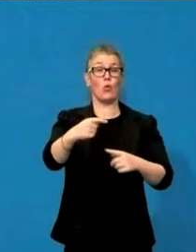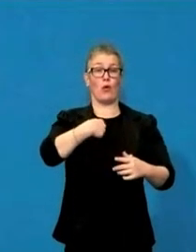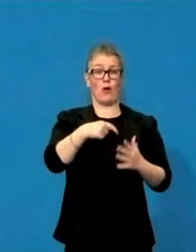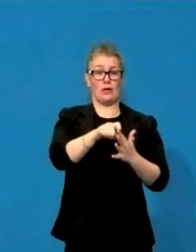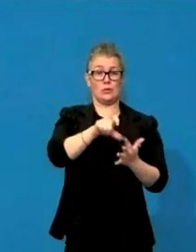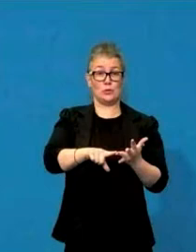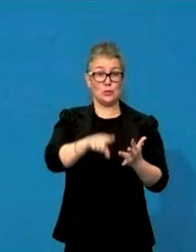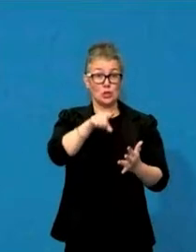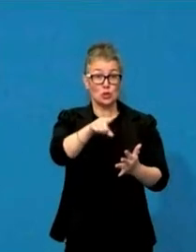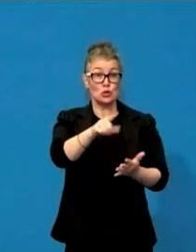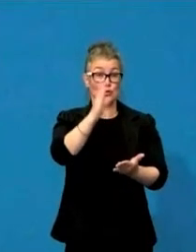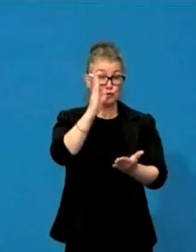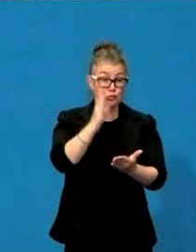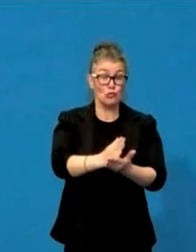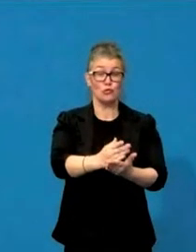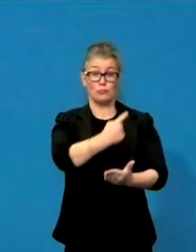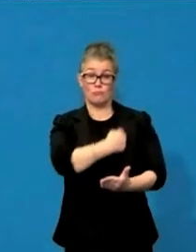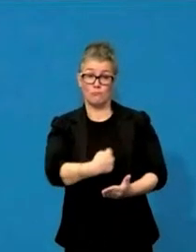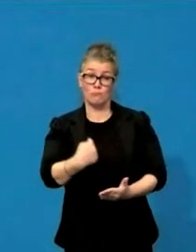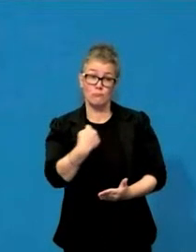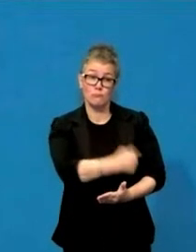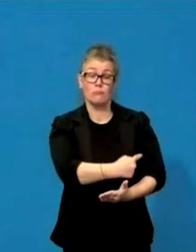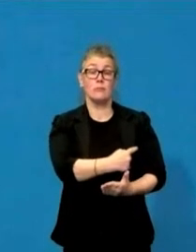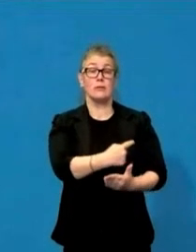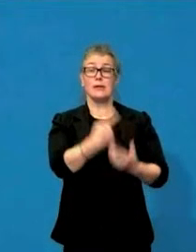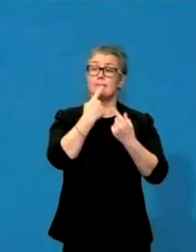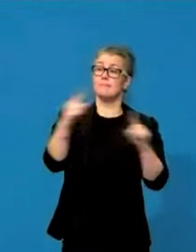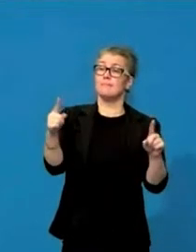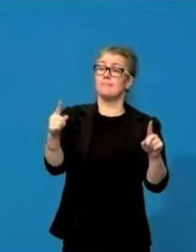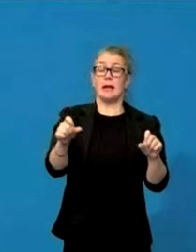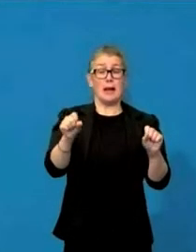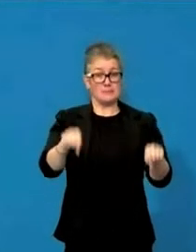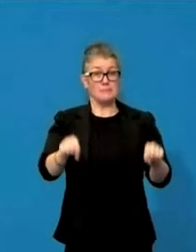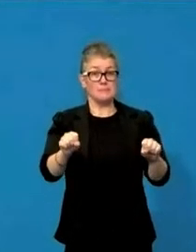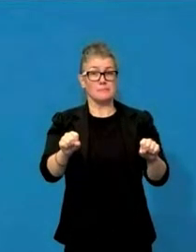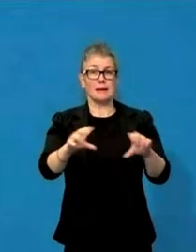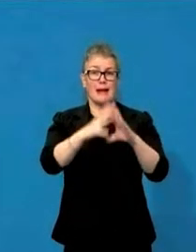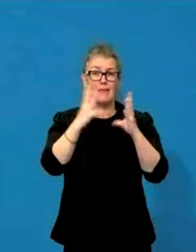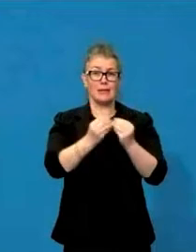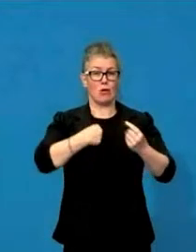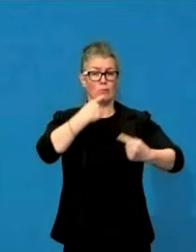This, I'm sure, has been explained